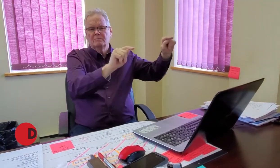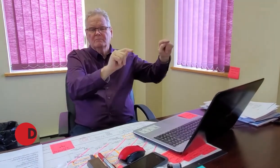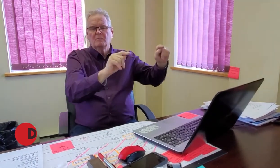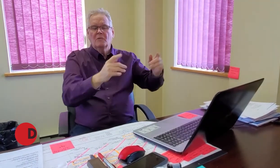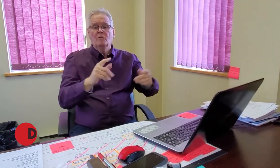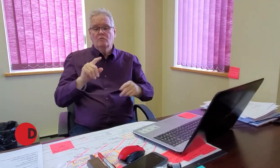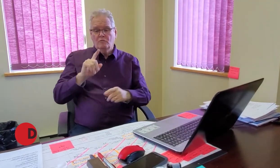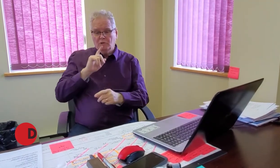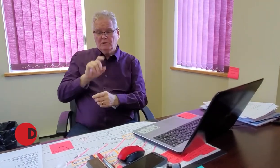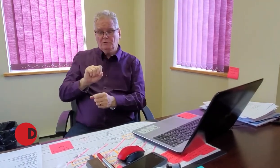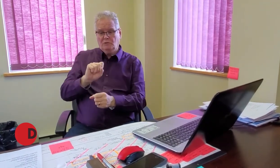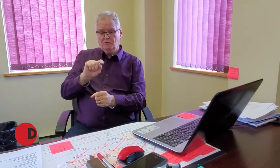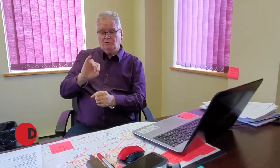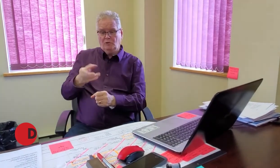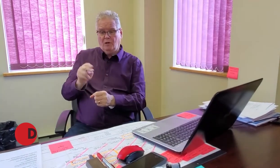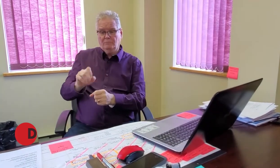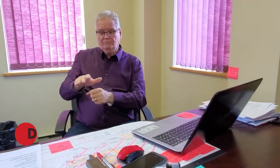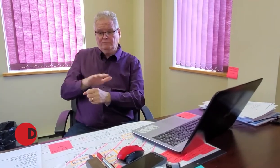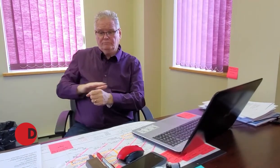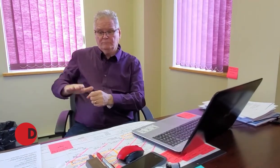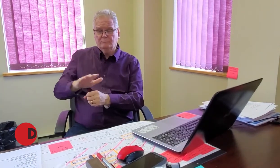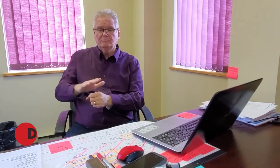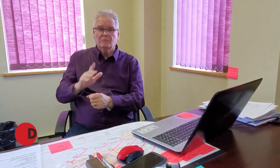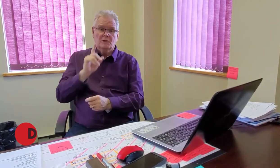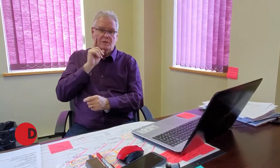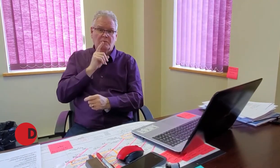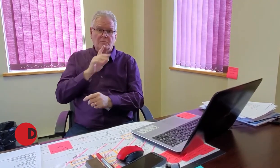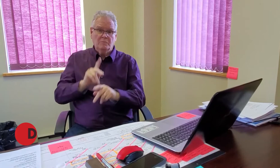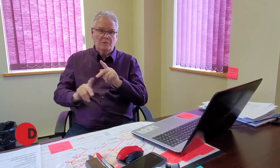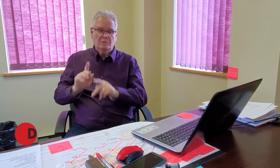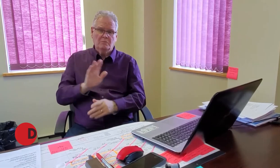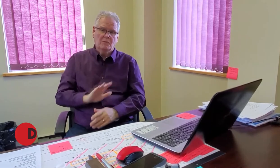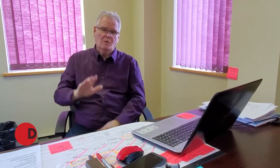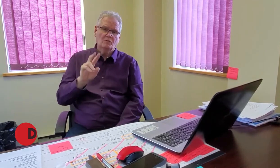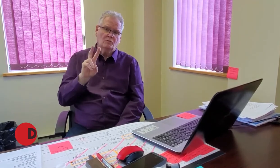In St. John's itself,